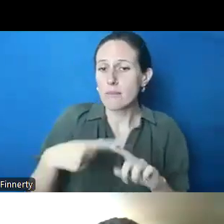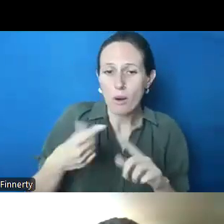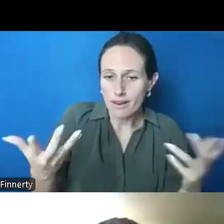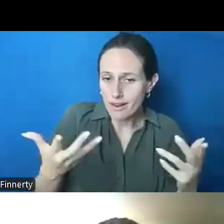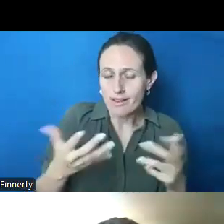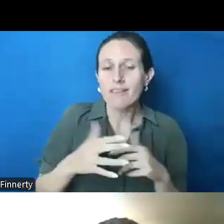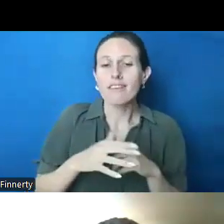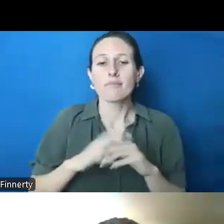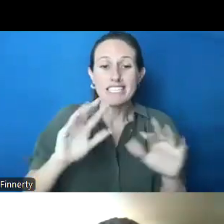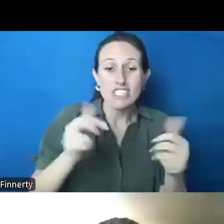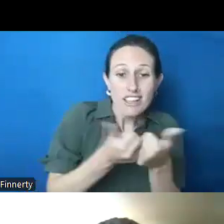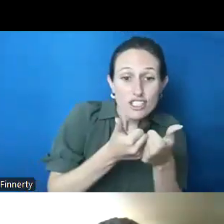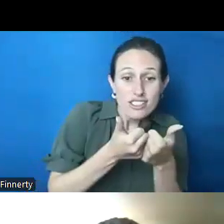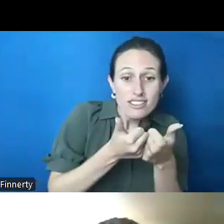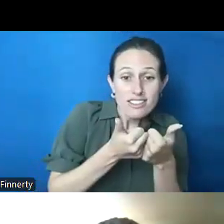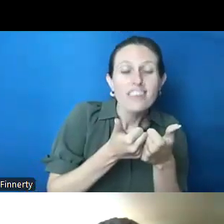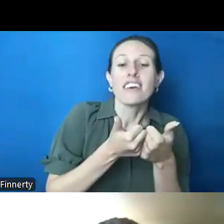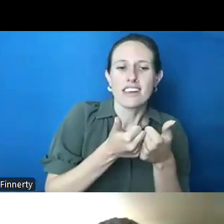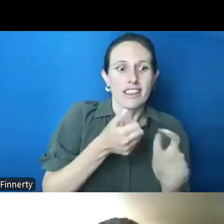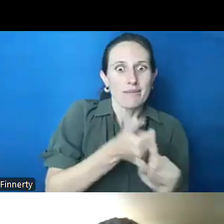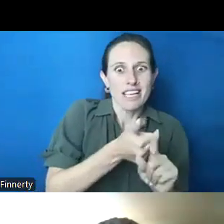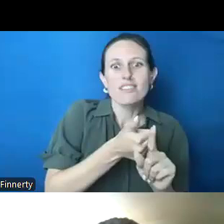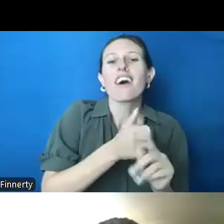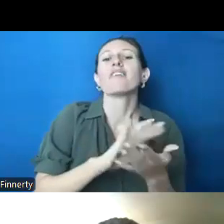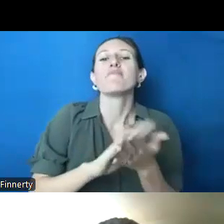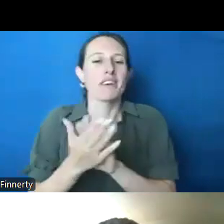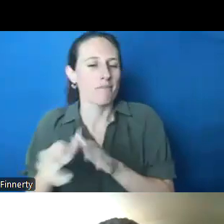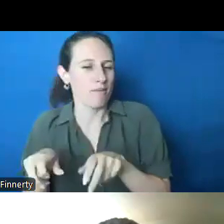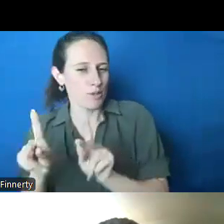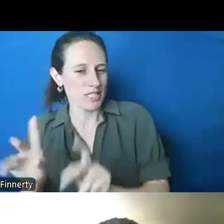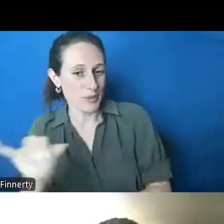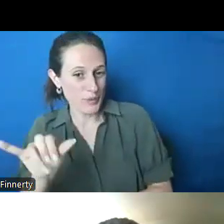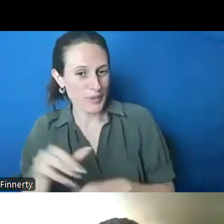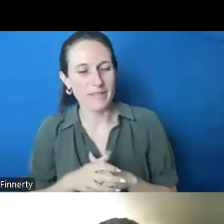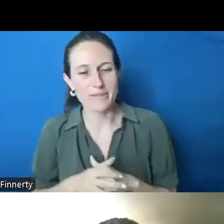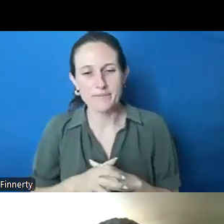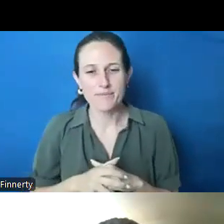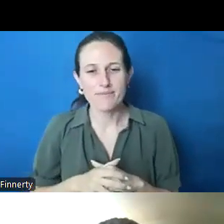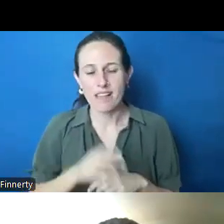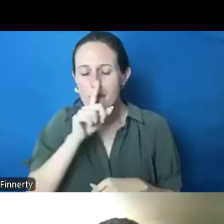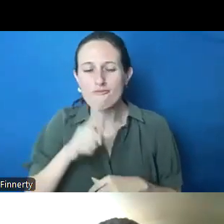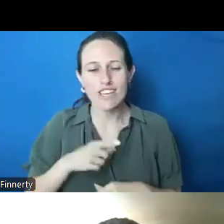actually opportunities, and so I am always eager to learn,